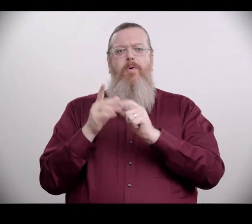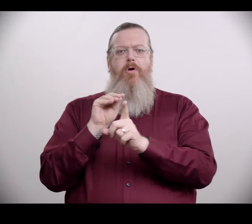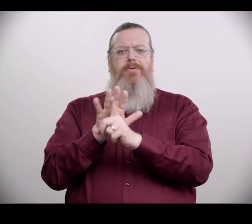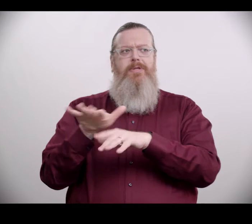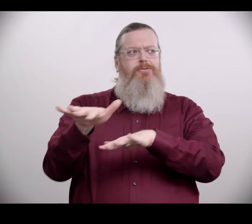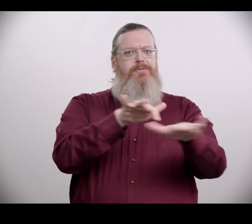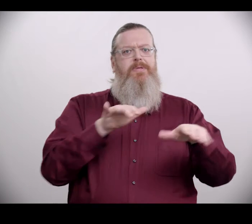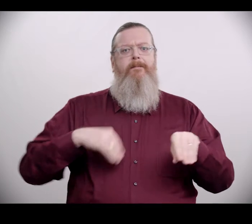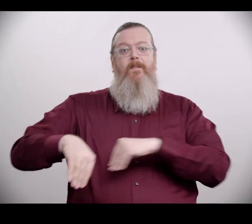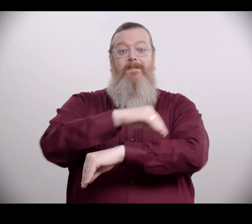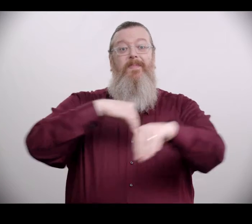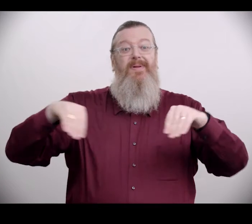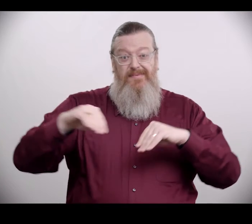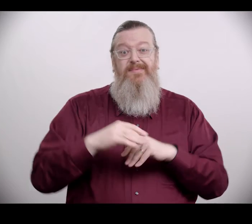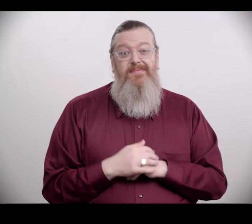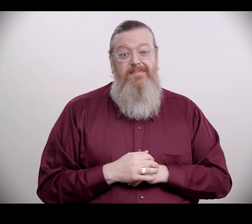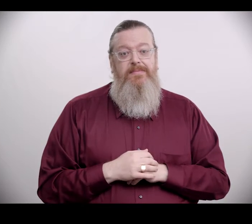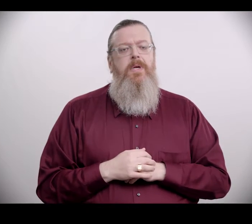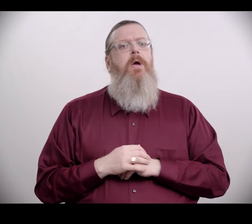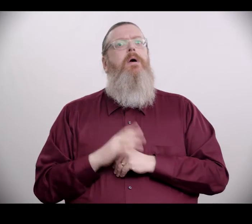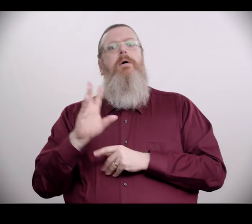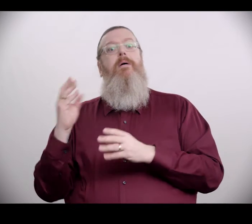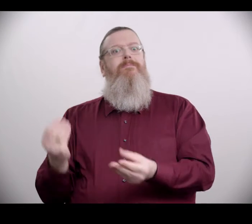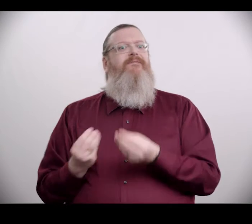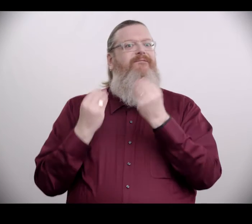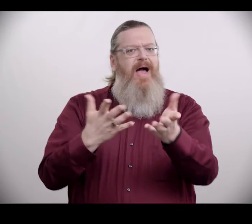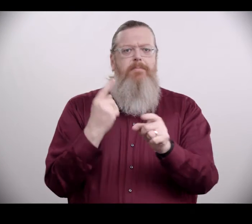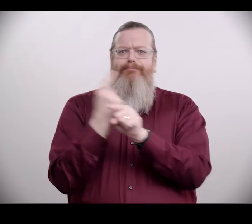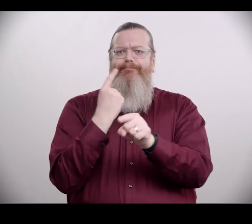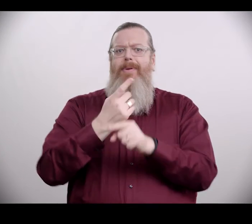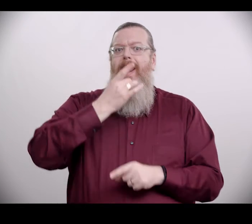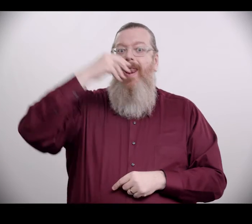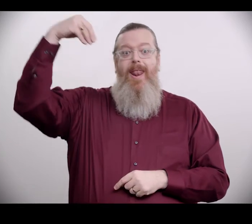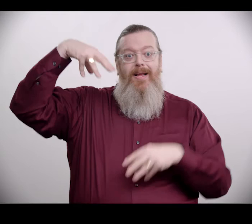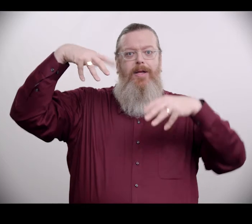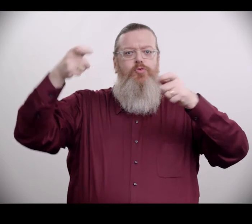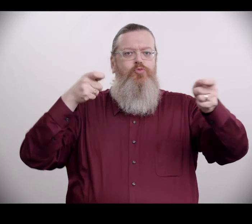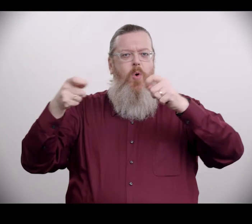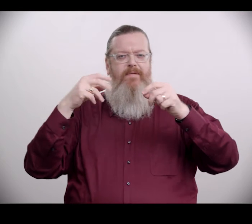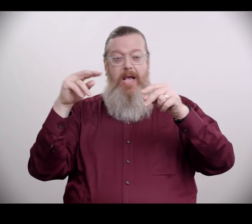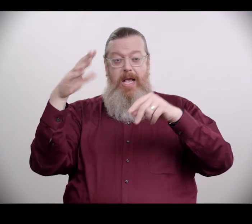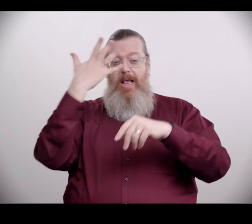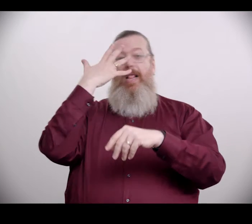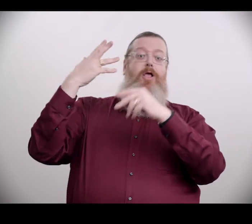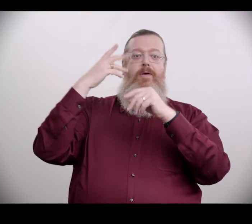* Providing adequate lighting and control of glare in patients' rooms and common areas